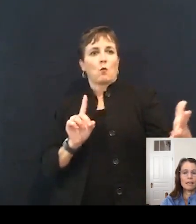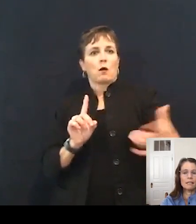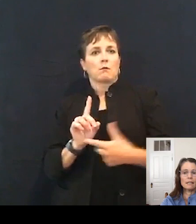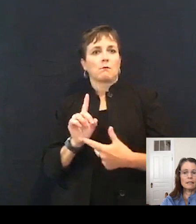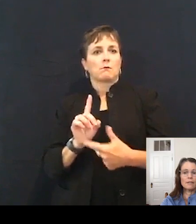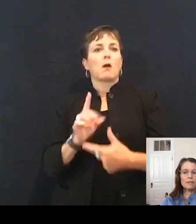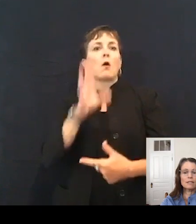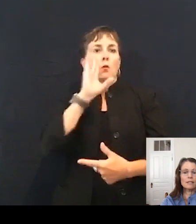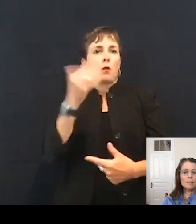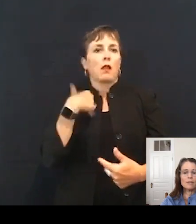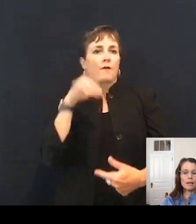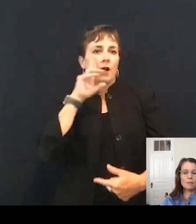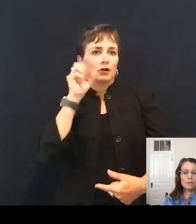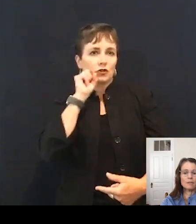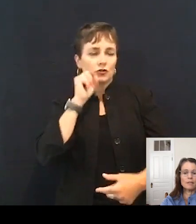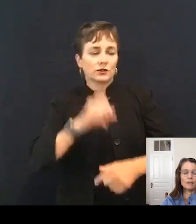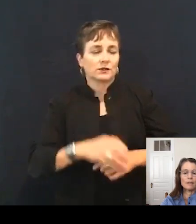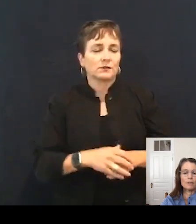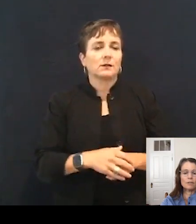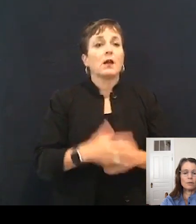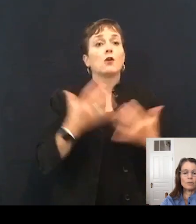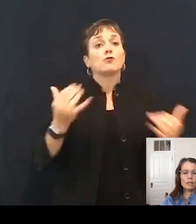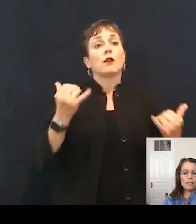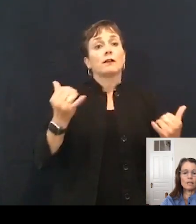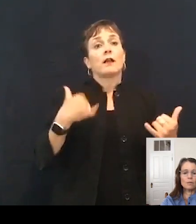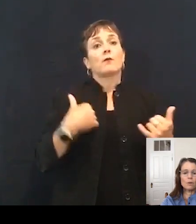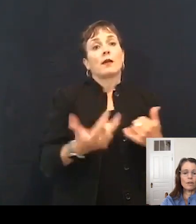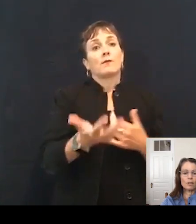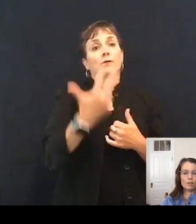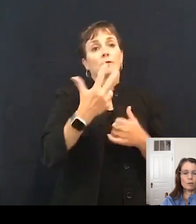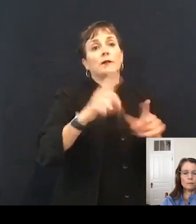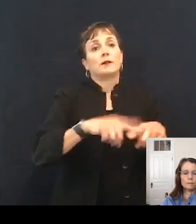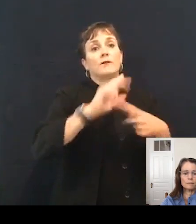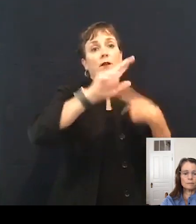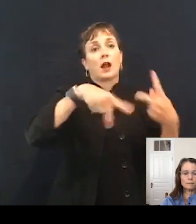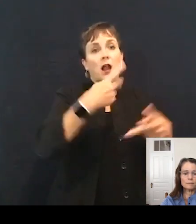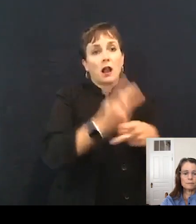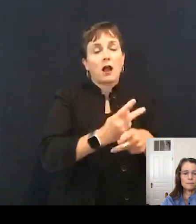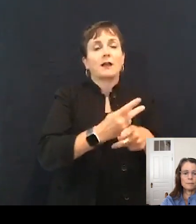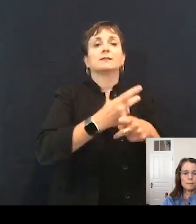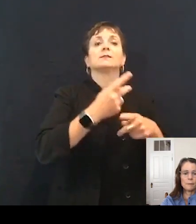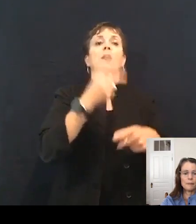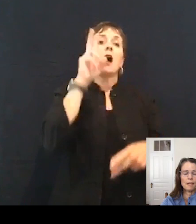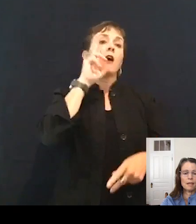11 subtypes that are associated with Usher.